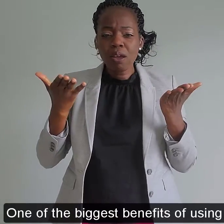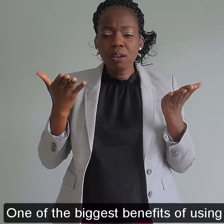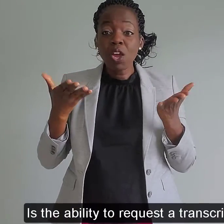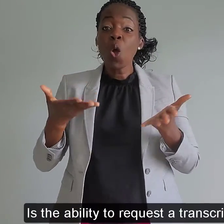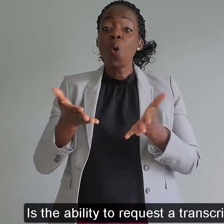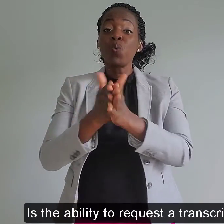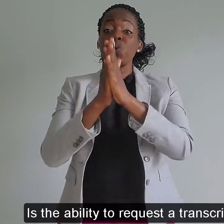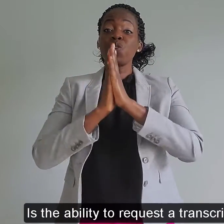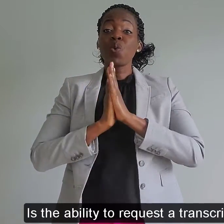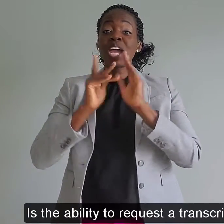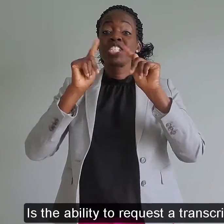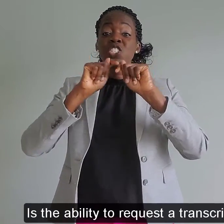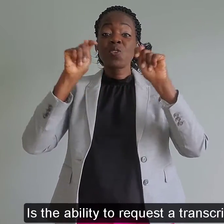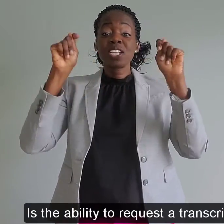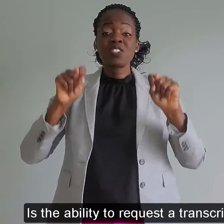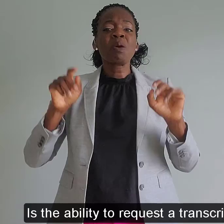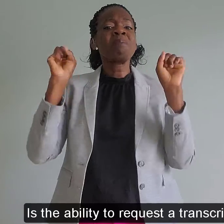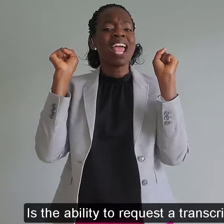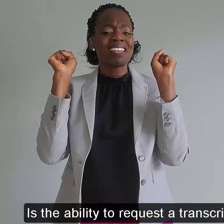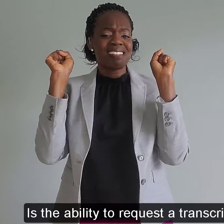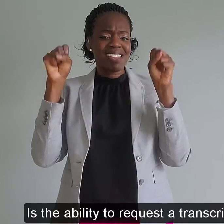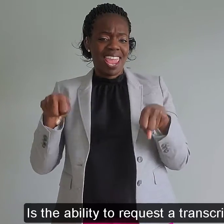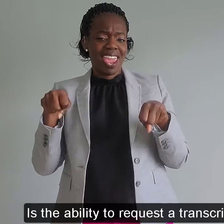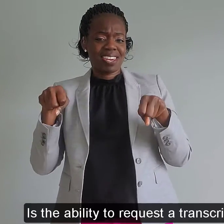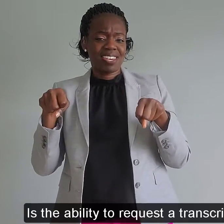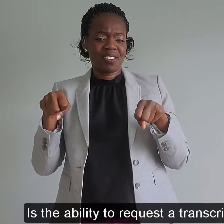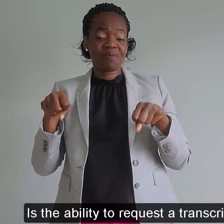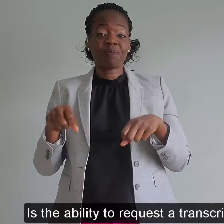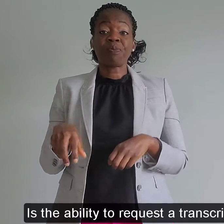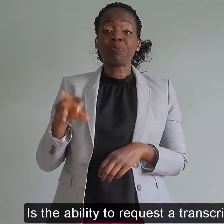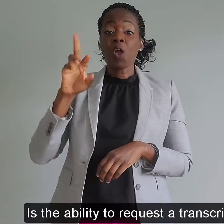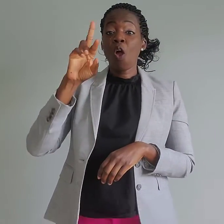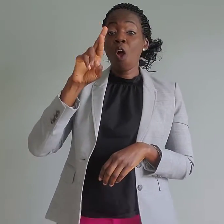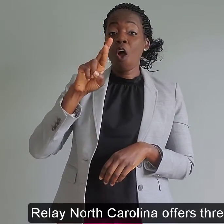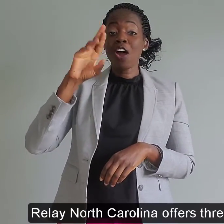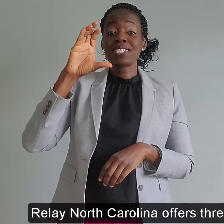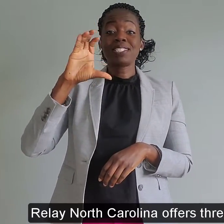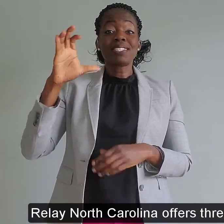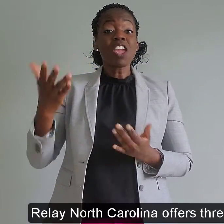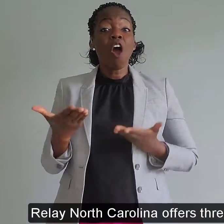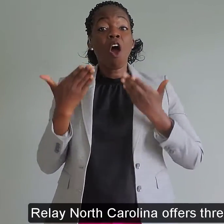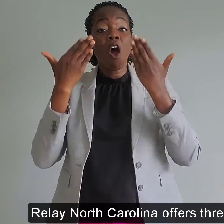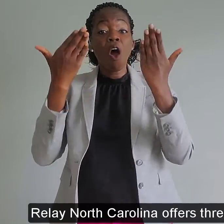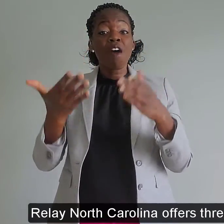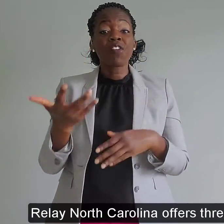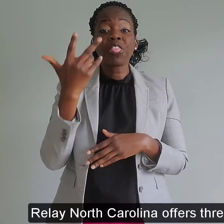Is the ability to request a transcript Relay North Carolina offers three